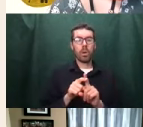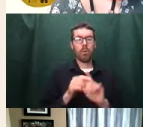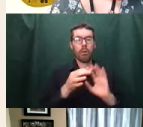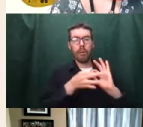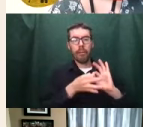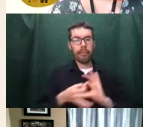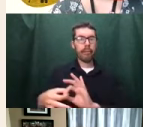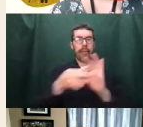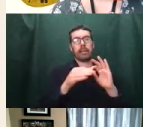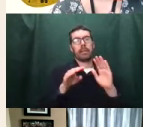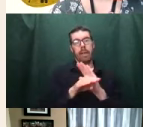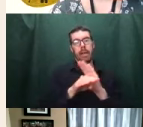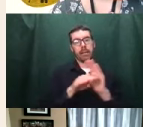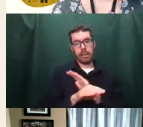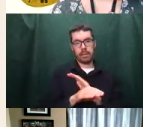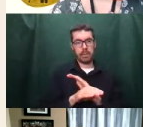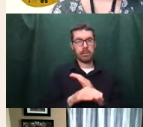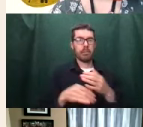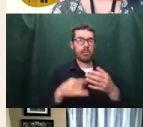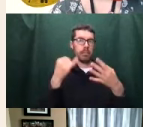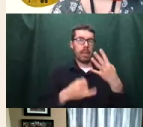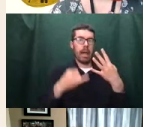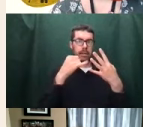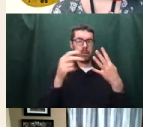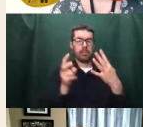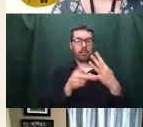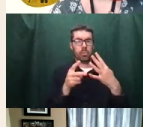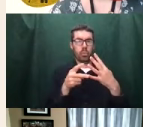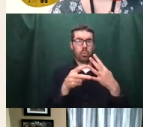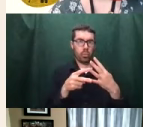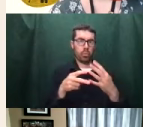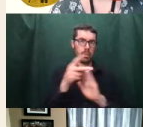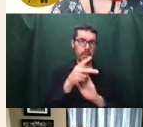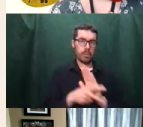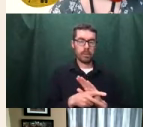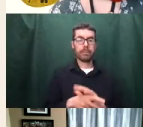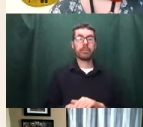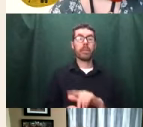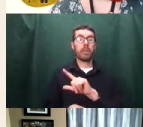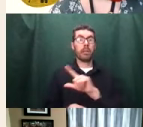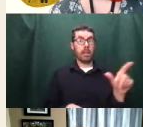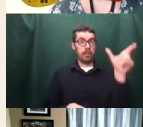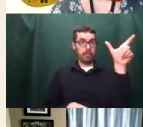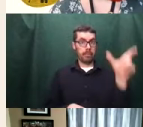justice, the principles of disability justice. So in the left side of the slide, it says